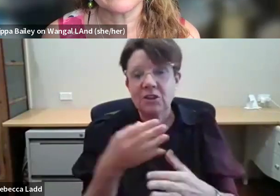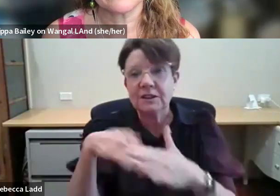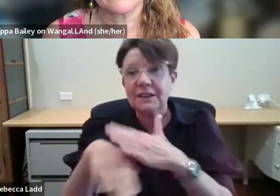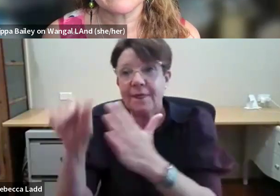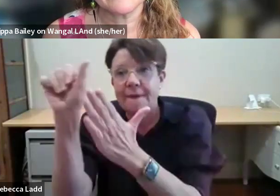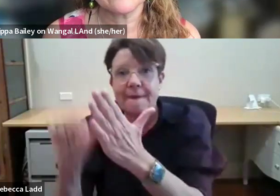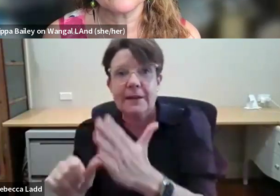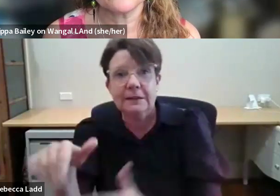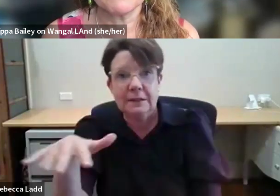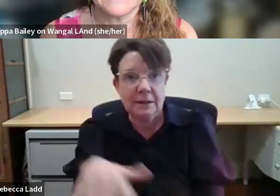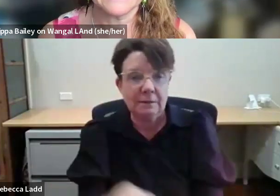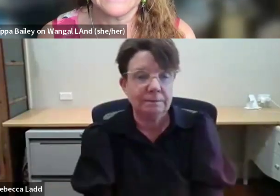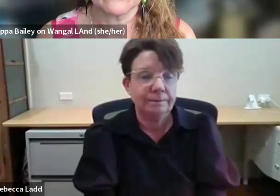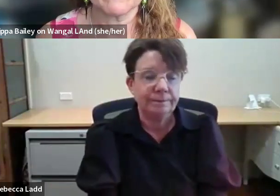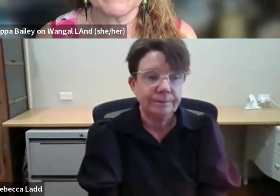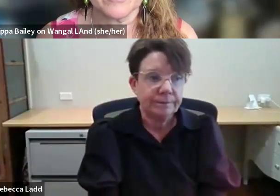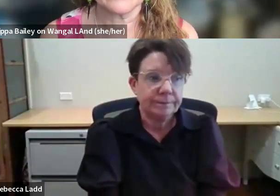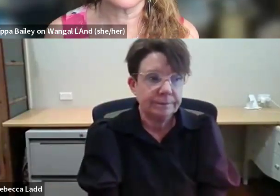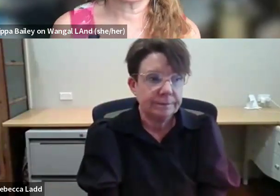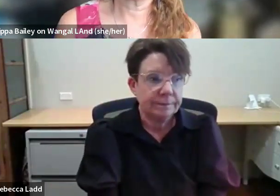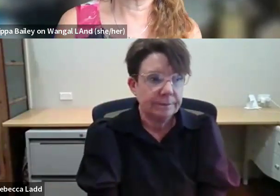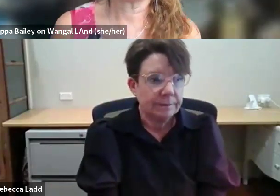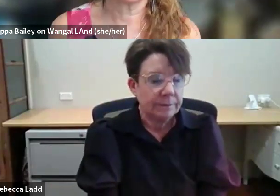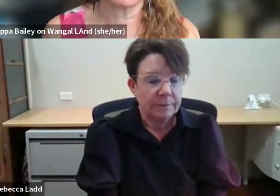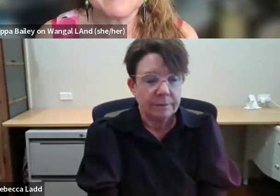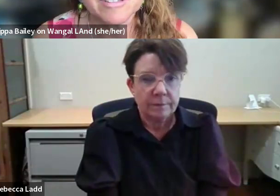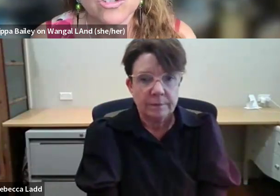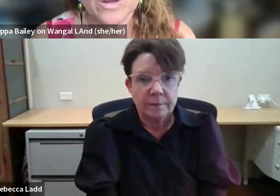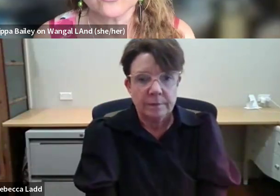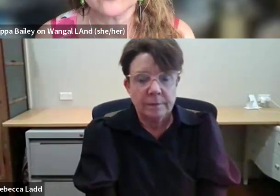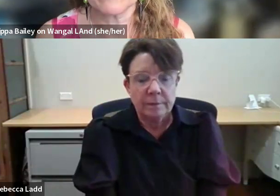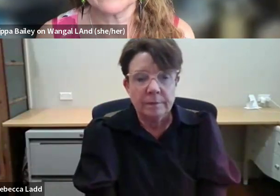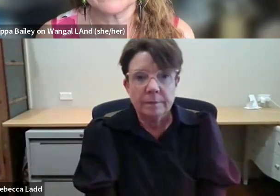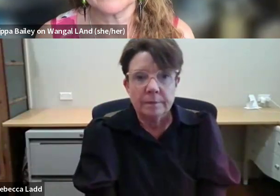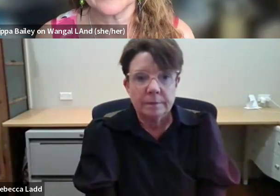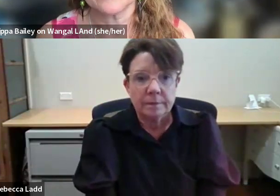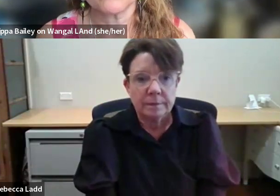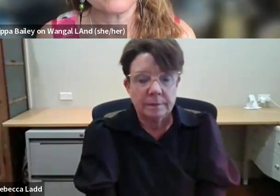not necessarily be aware enough about their power in the situation